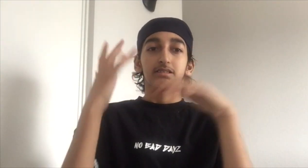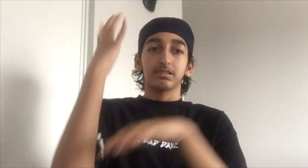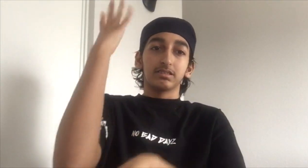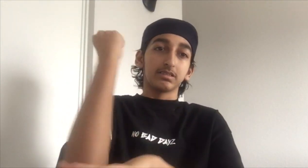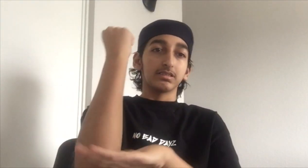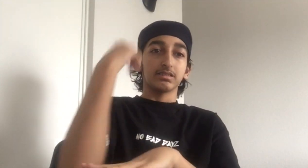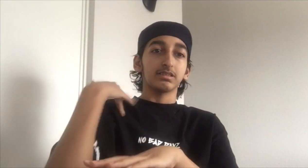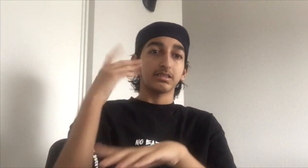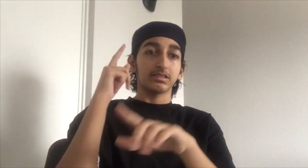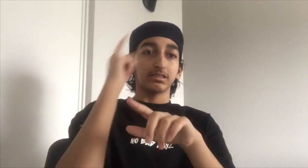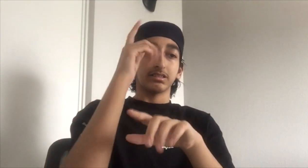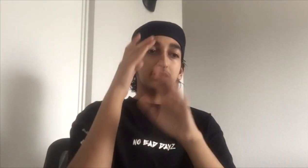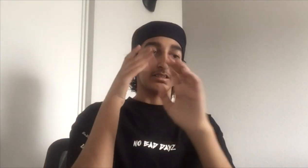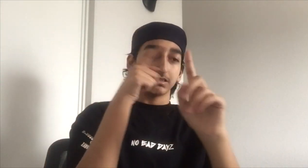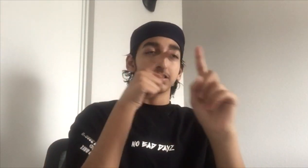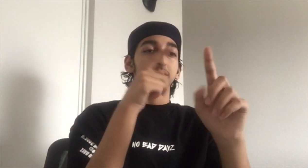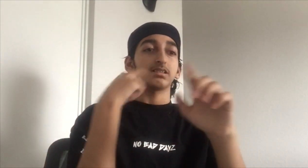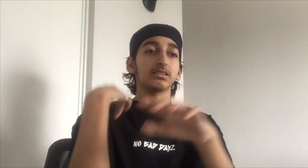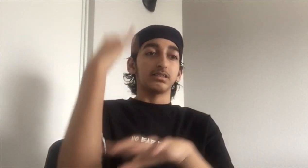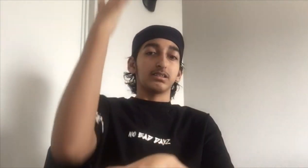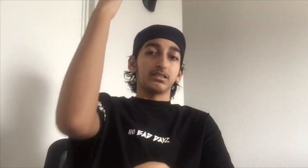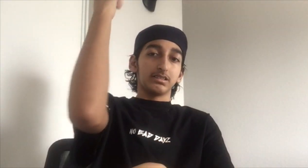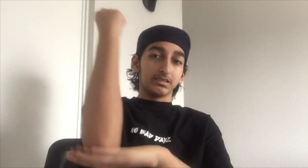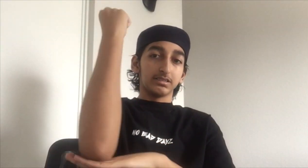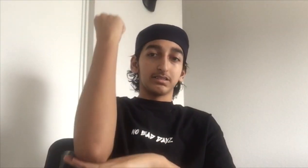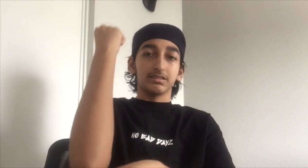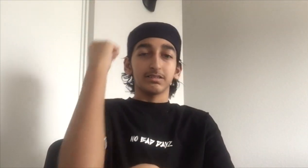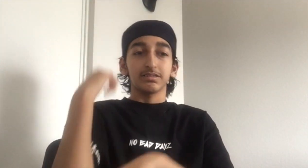in my field and be a famous. Record maker.